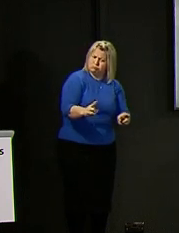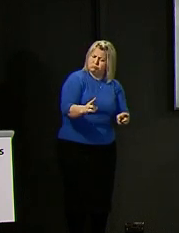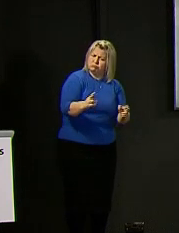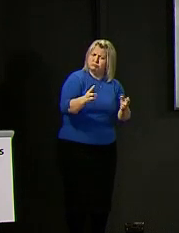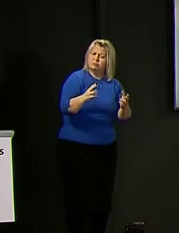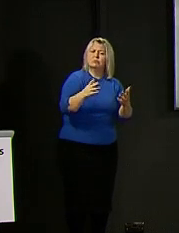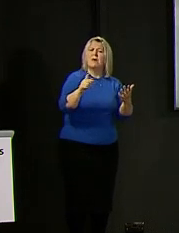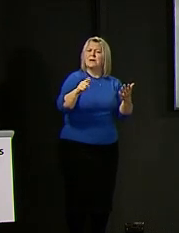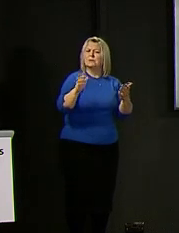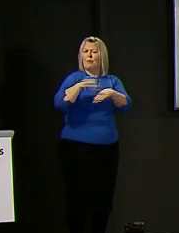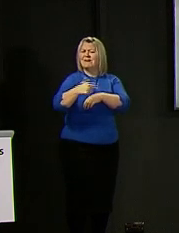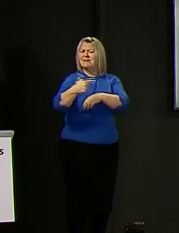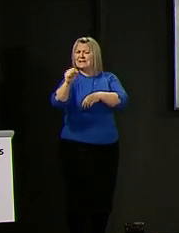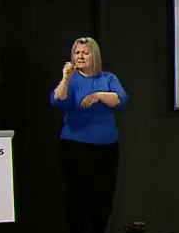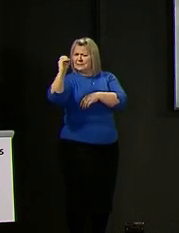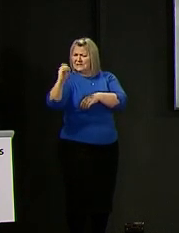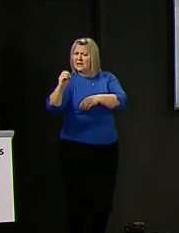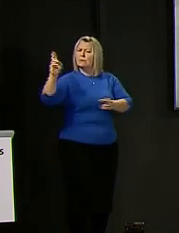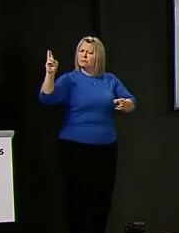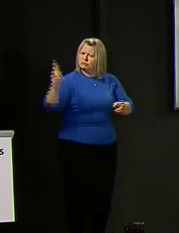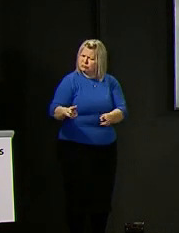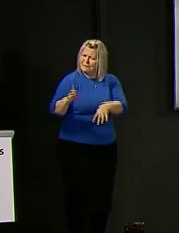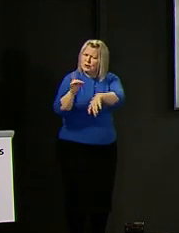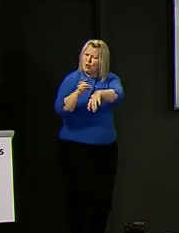had an comparative figures for stroke and heart attacks